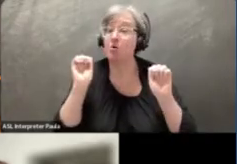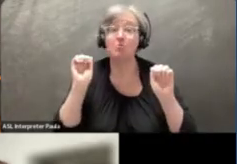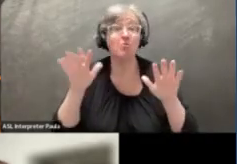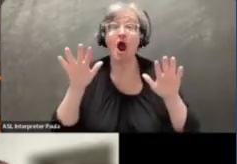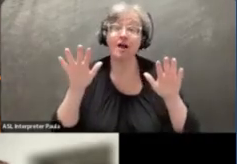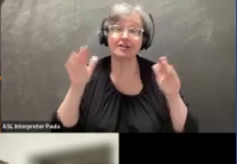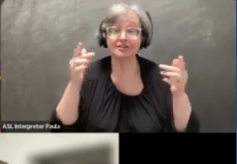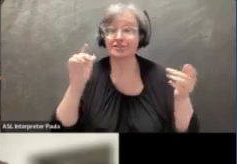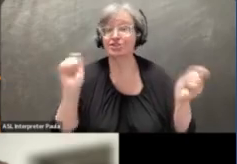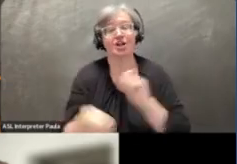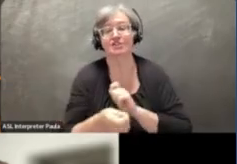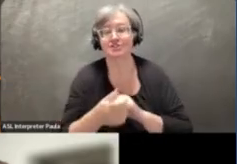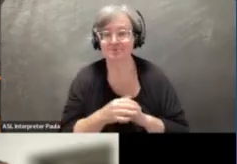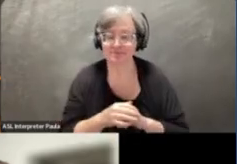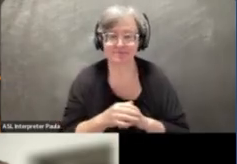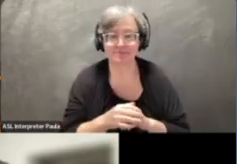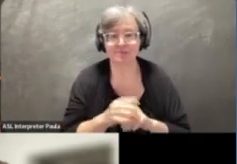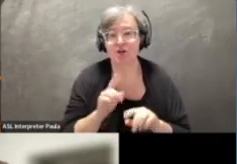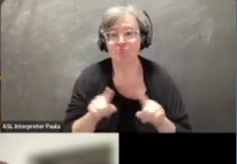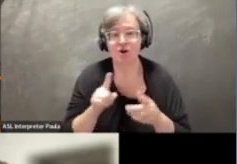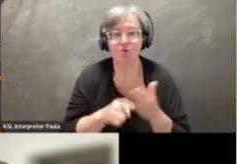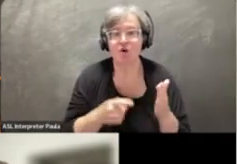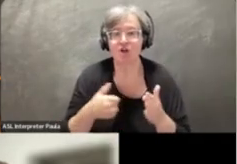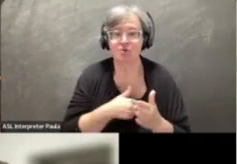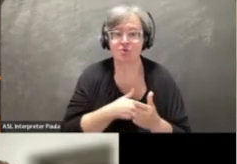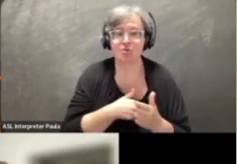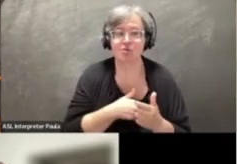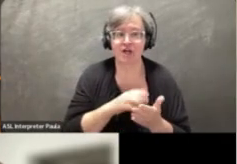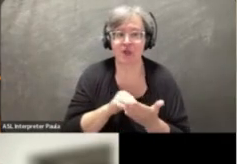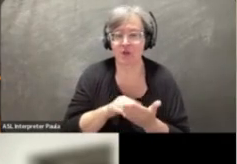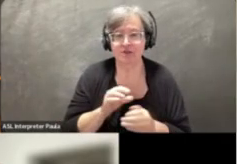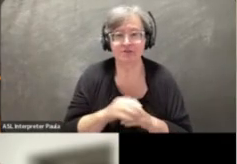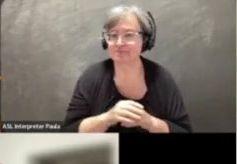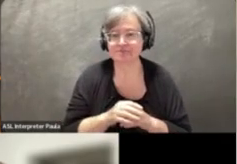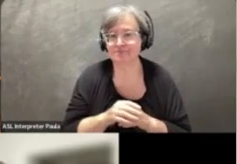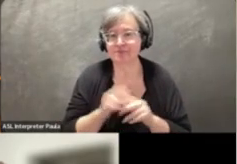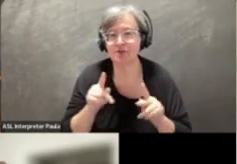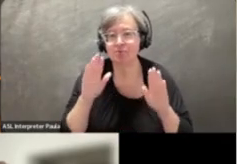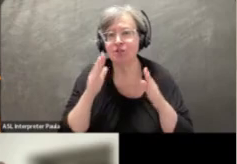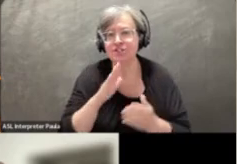what we have learned is that person-centered planning really was focusing on one person at a